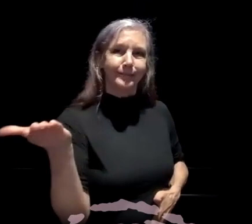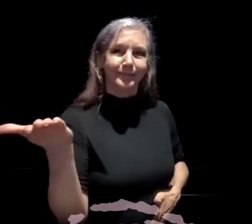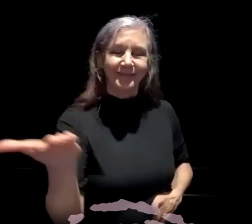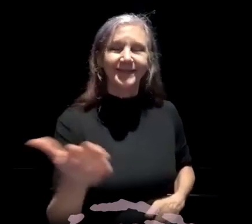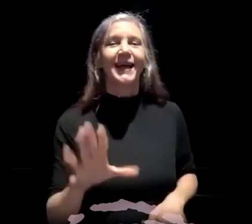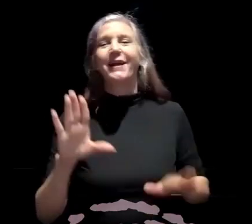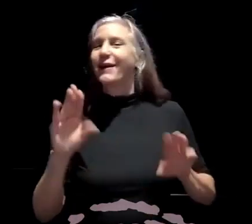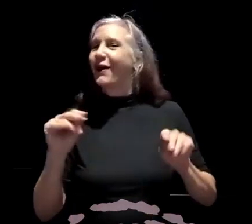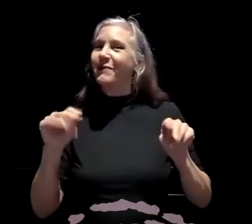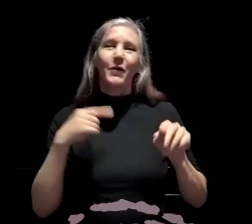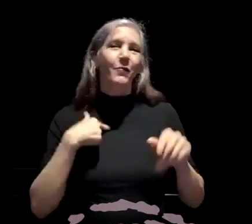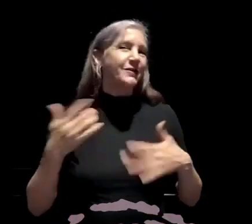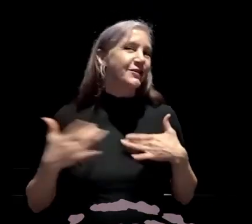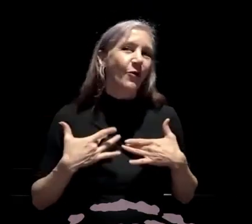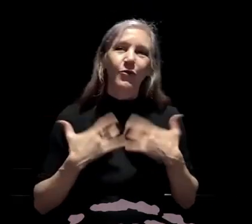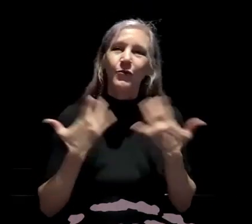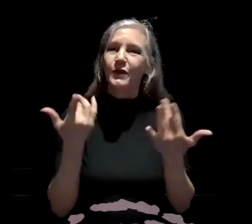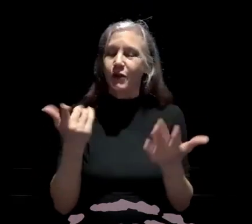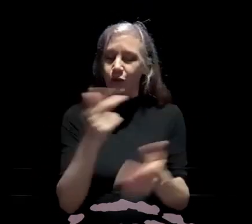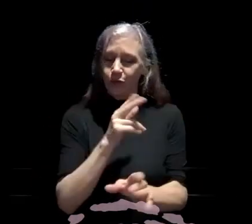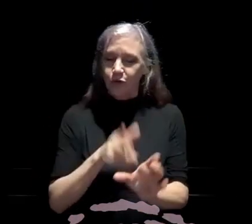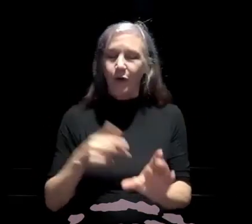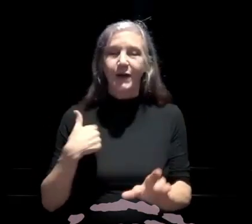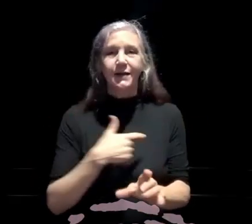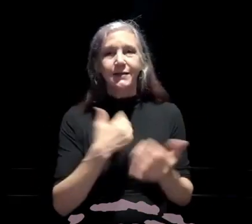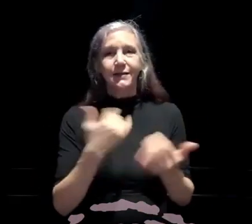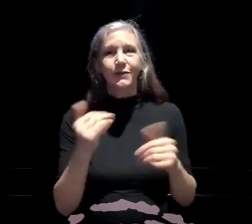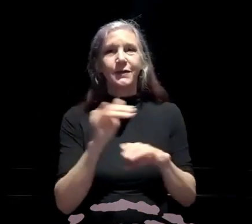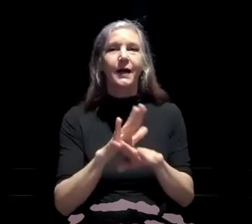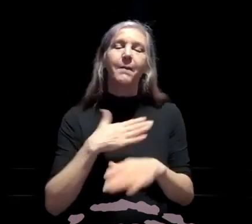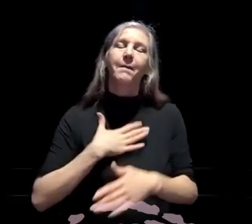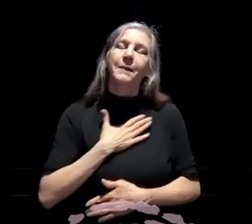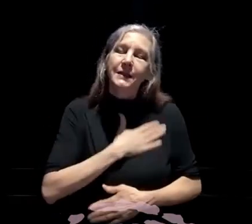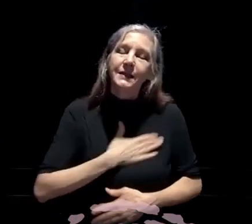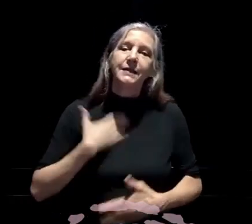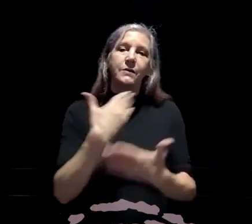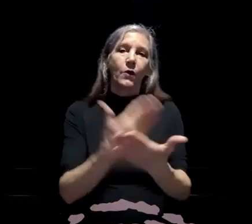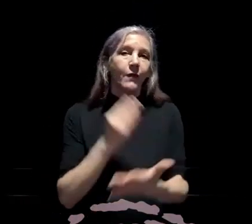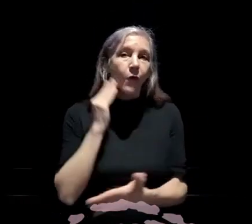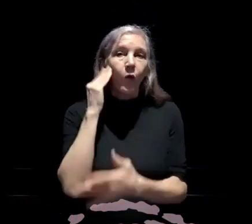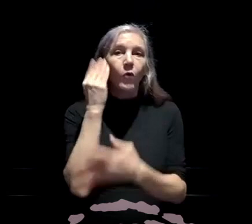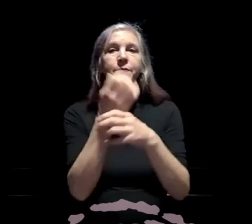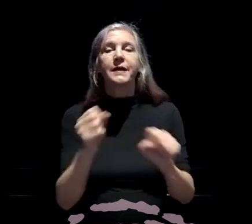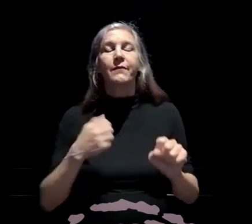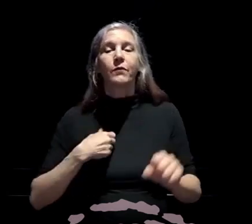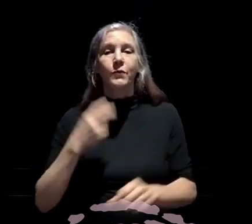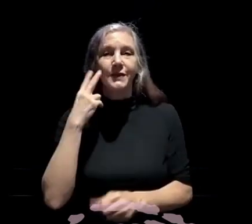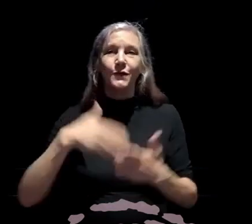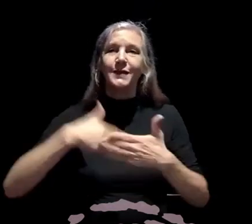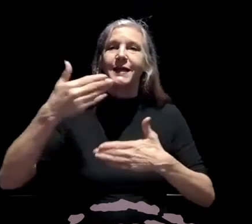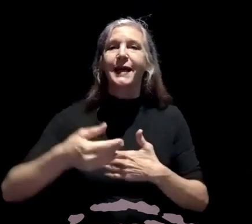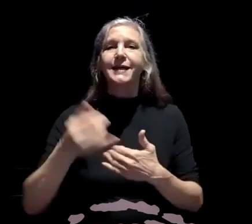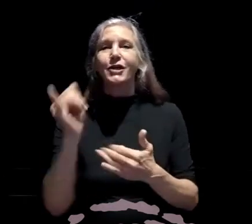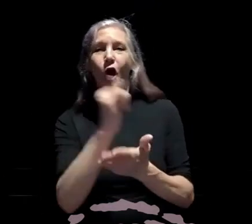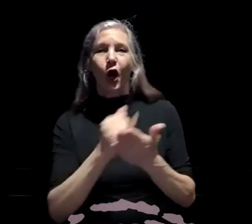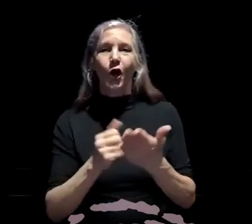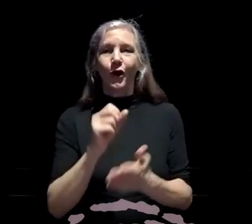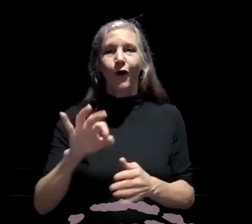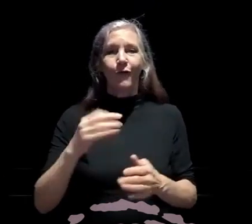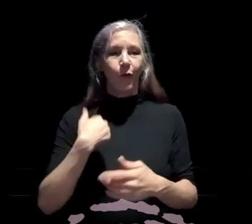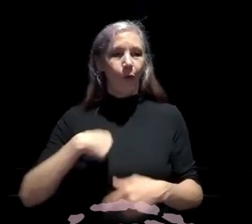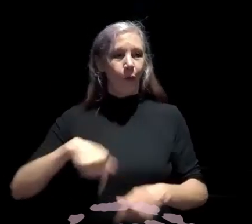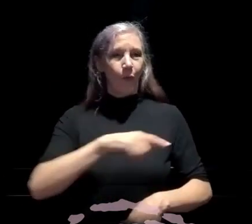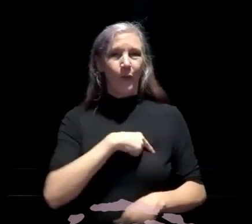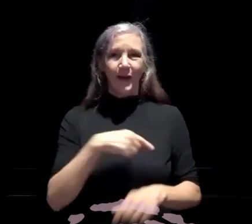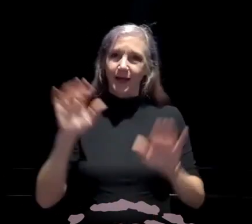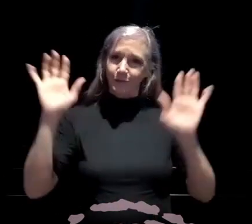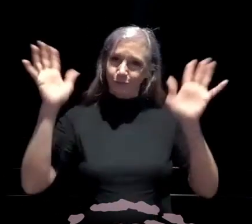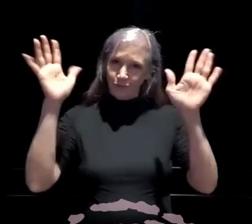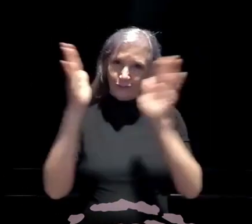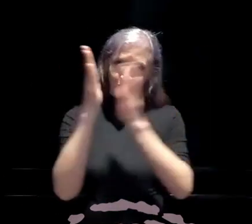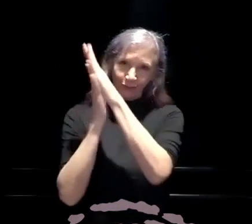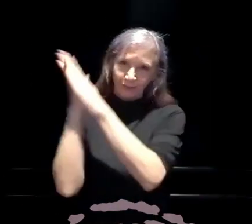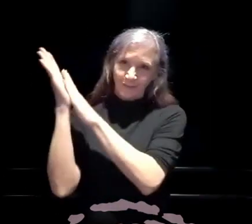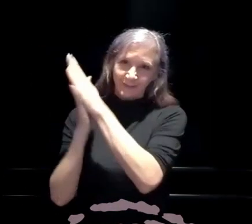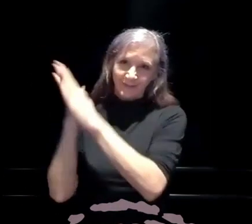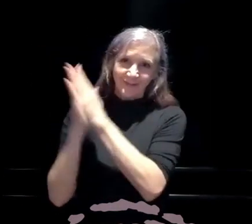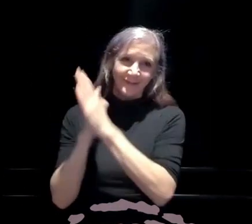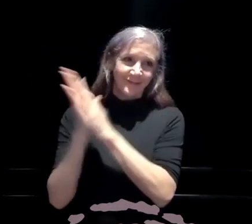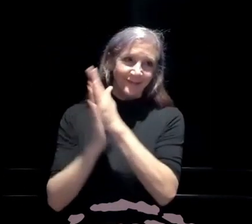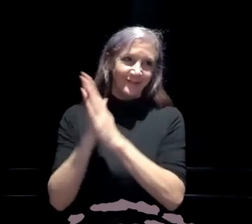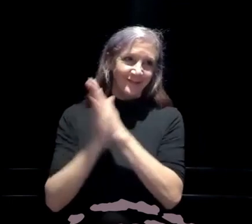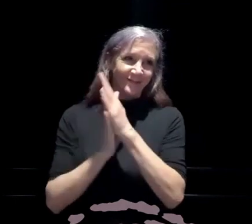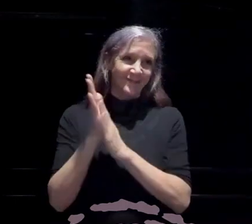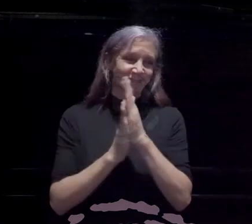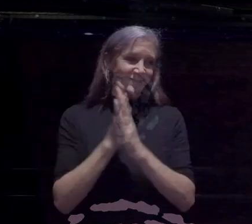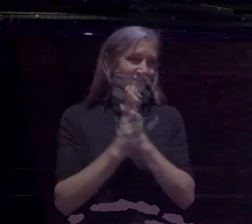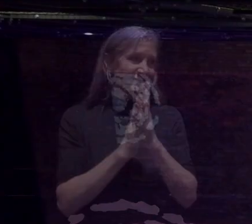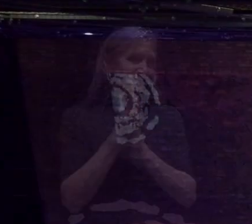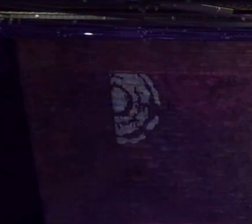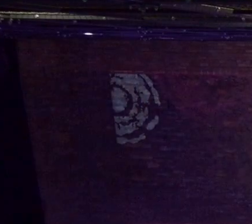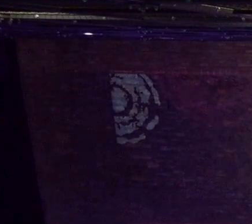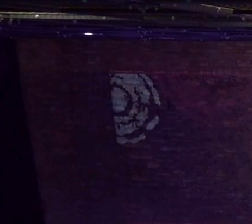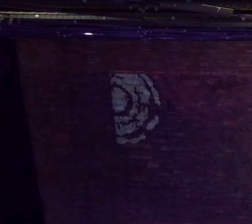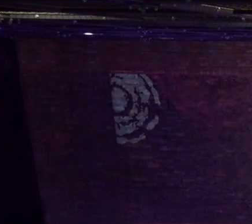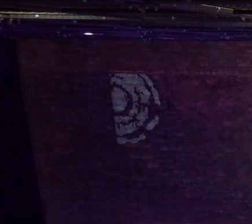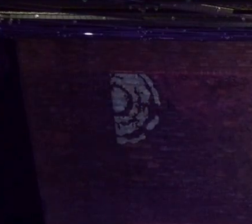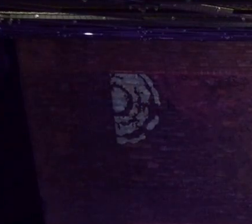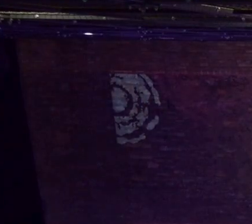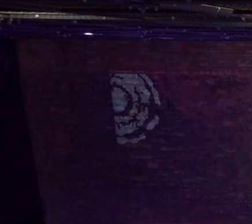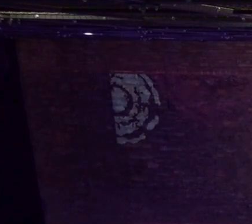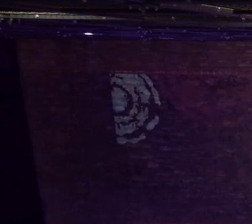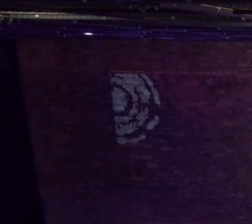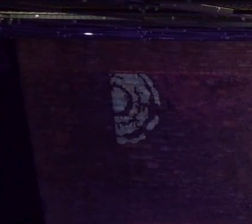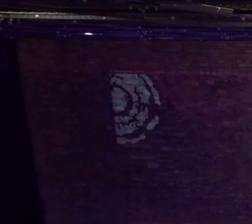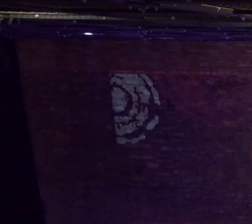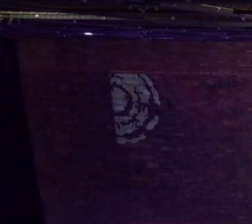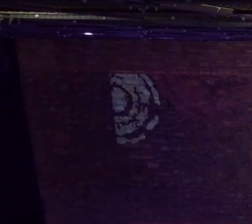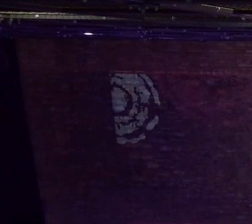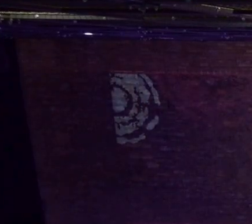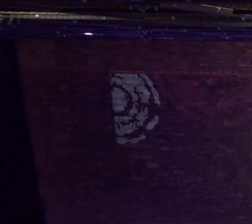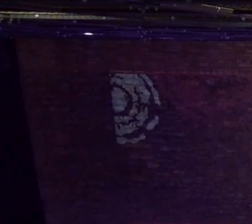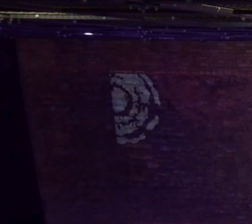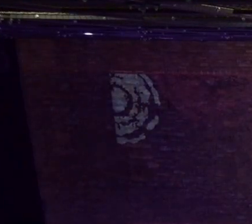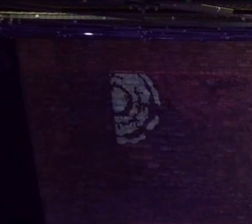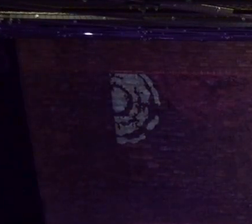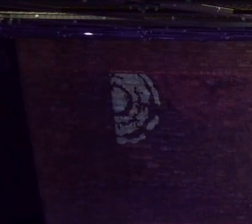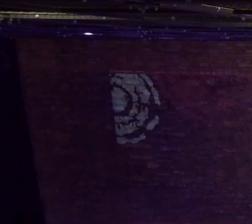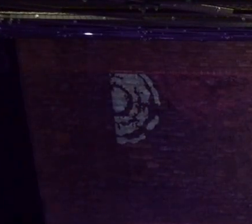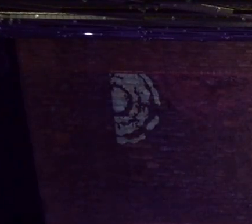No, we are delighted that you joined us tonight, so please get home safely and we look forward to seeing you at the next Art of We.